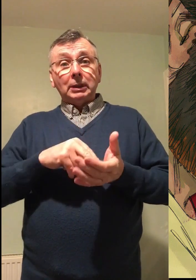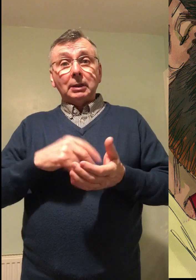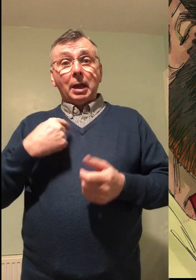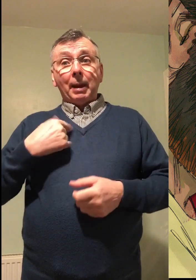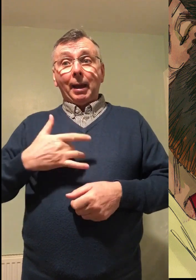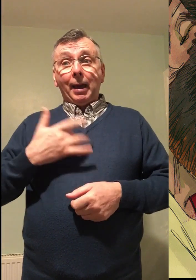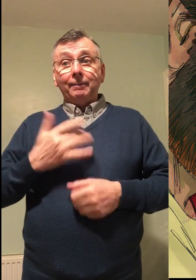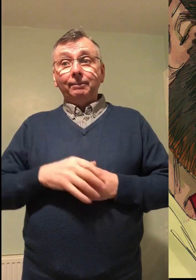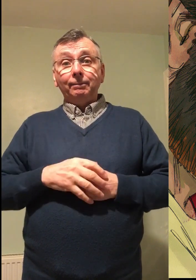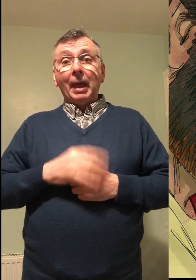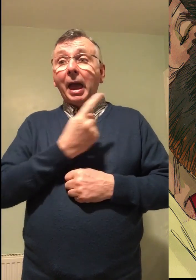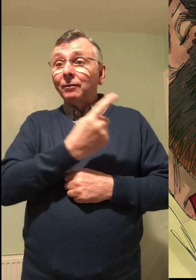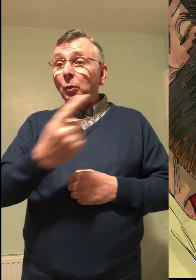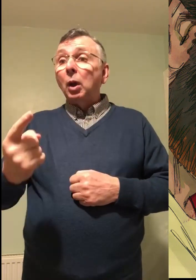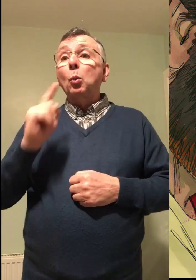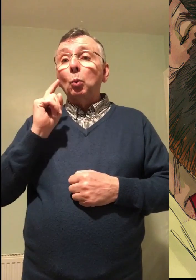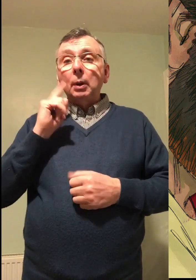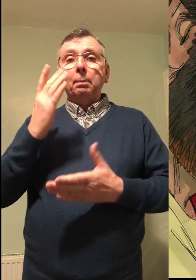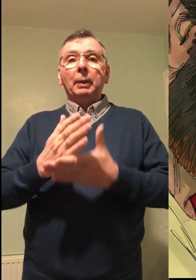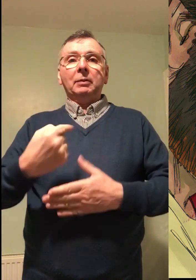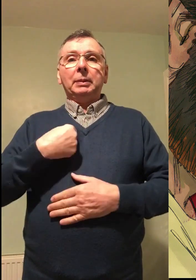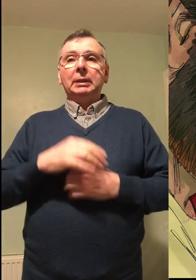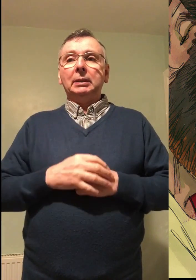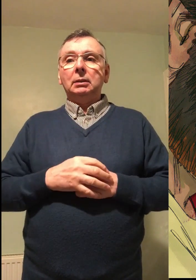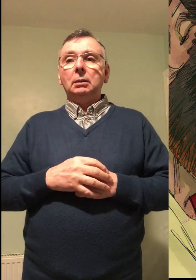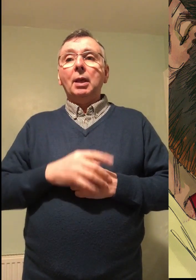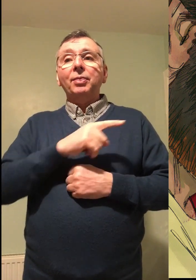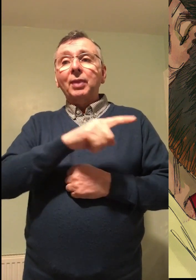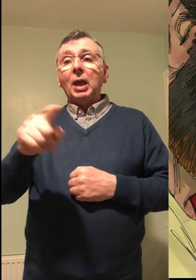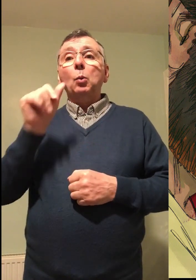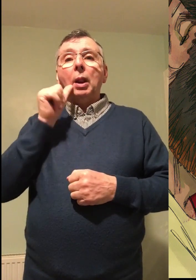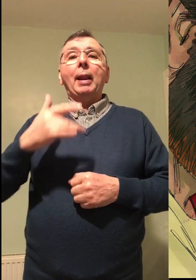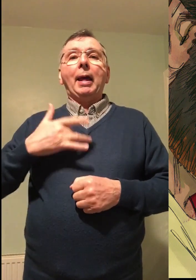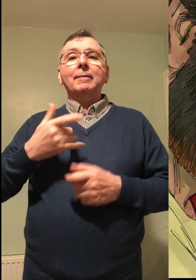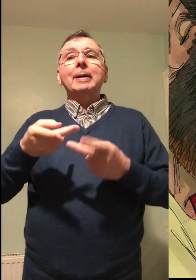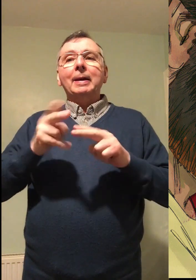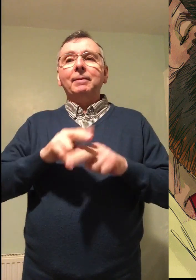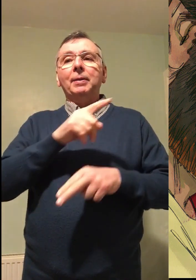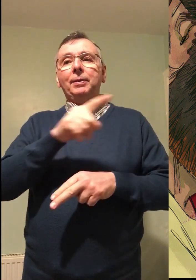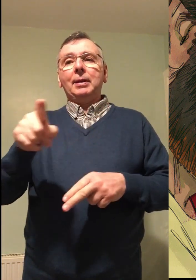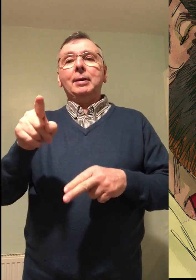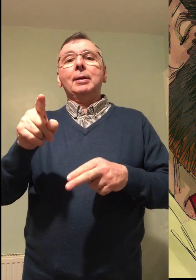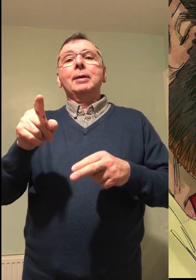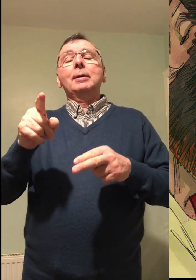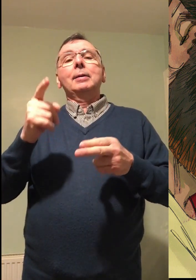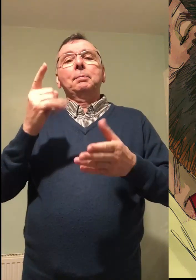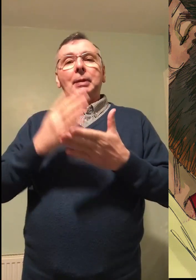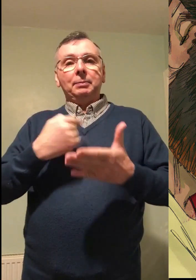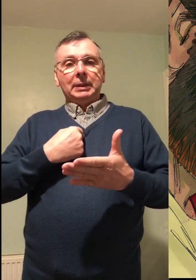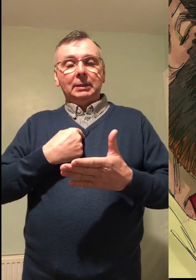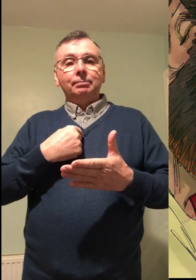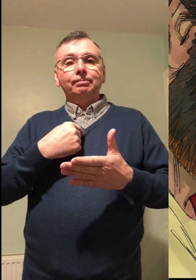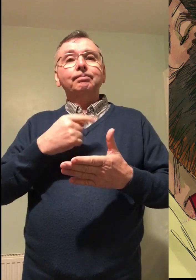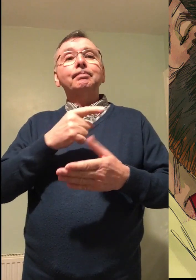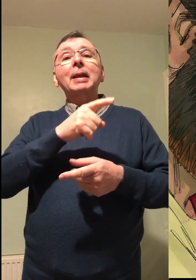Jesus said to her, “I am the resurrection and the life. The one who believes in me will